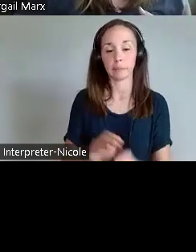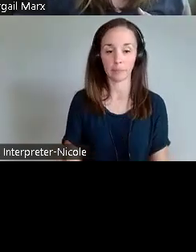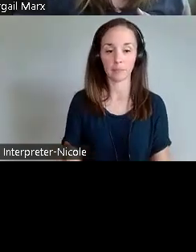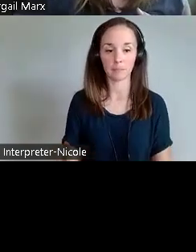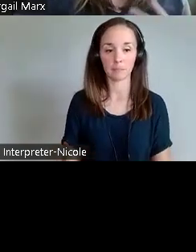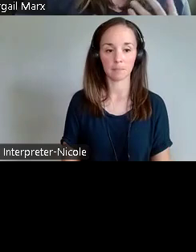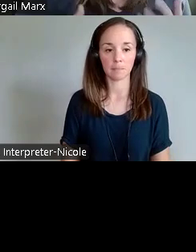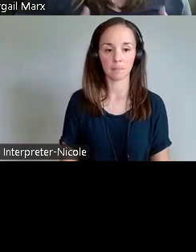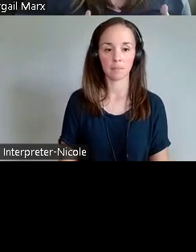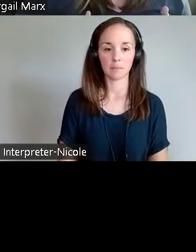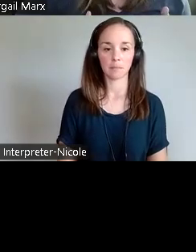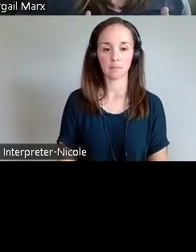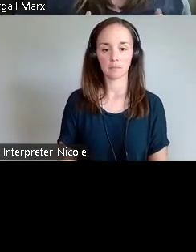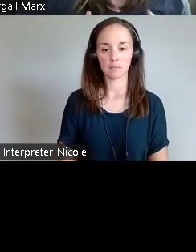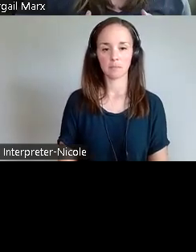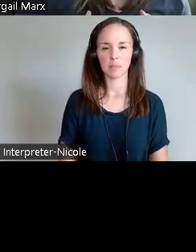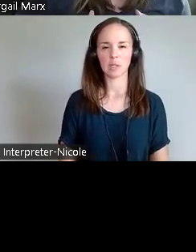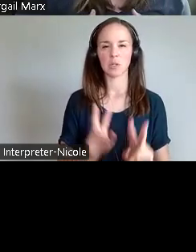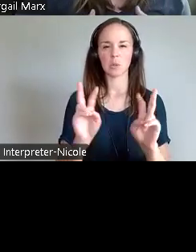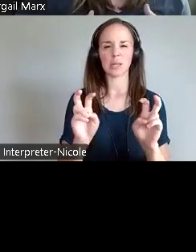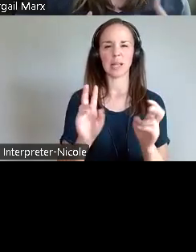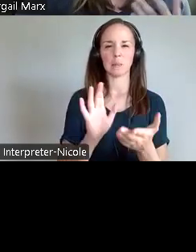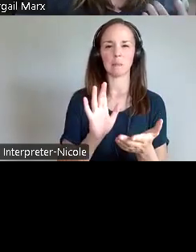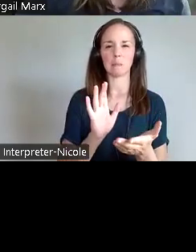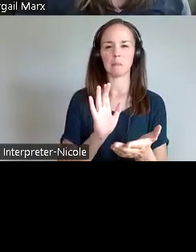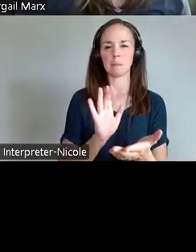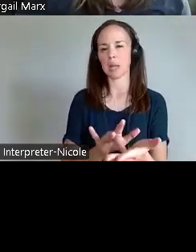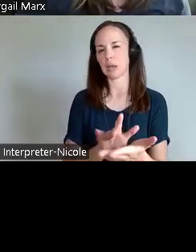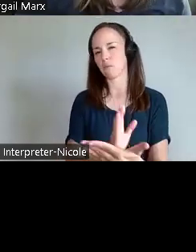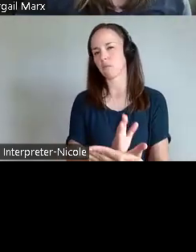So this is kind of that middle progression area where maybe the person -- their speech isn't as